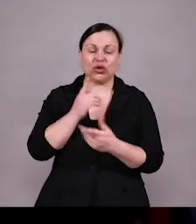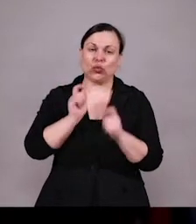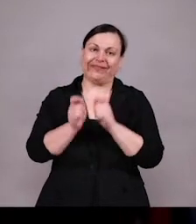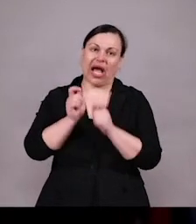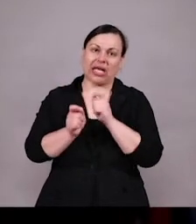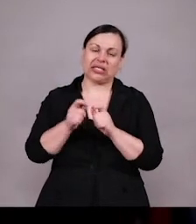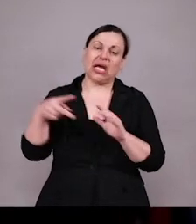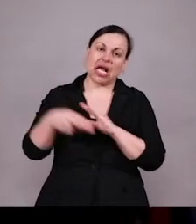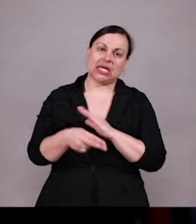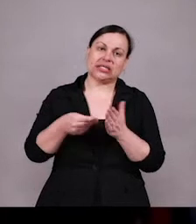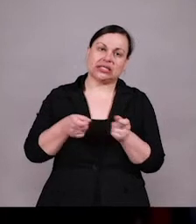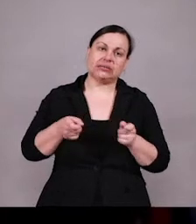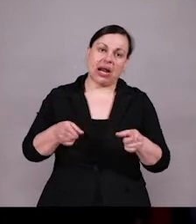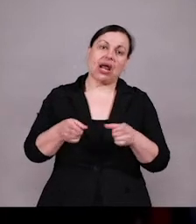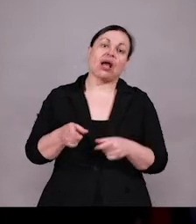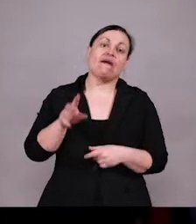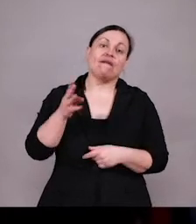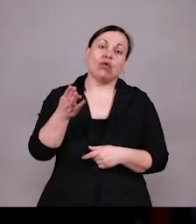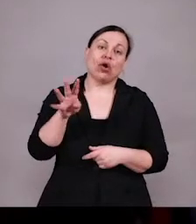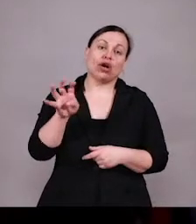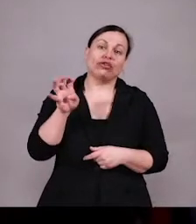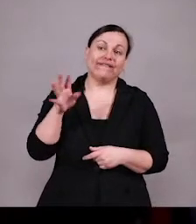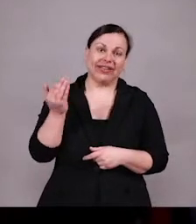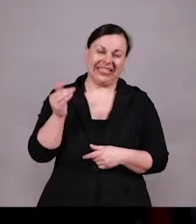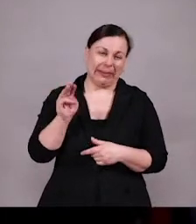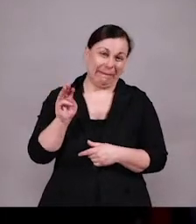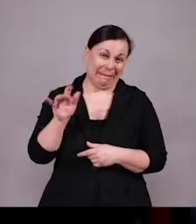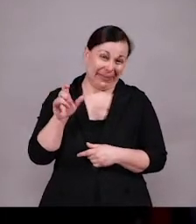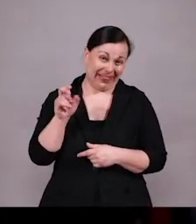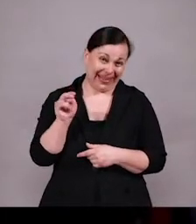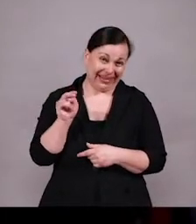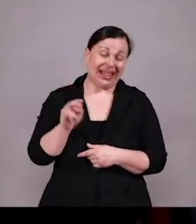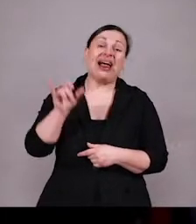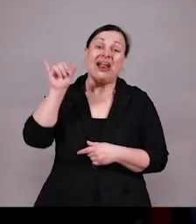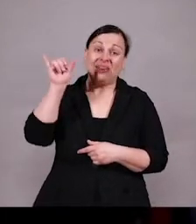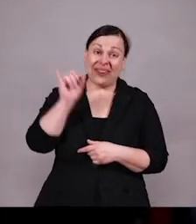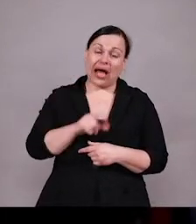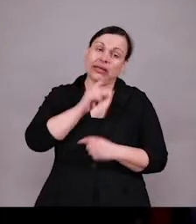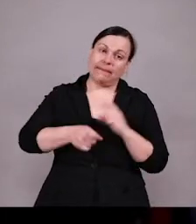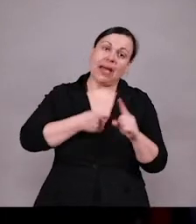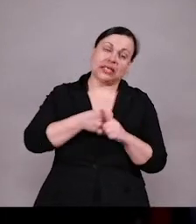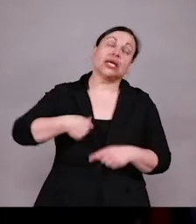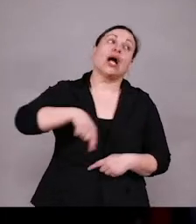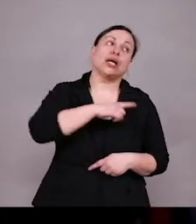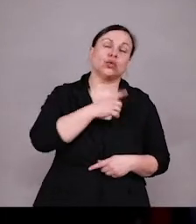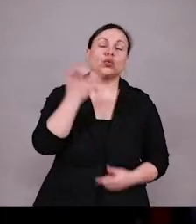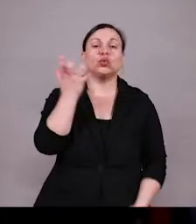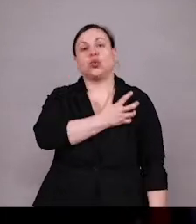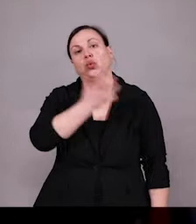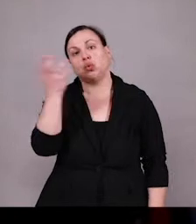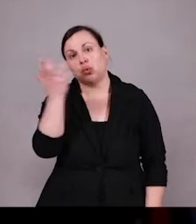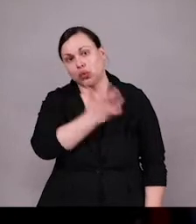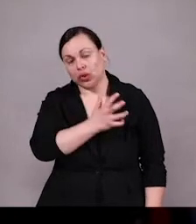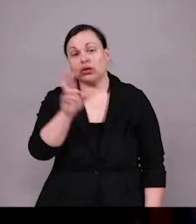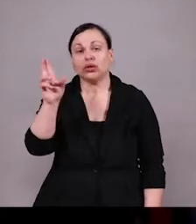$415 million. Those cuts crash landed here at The University of New Mexico, with UNM and our